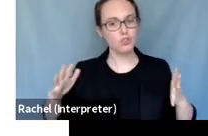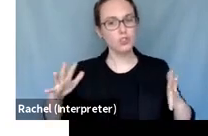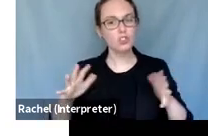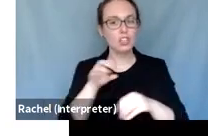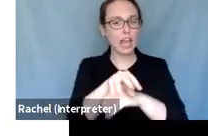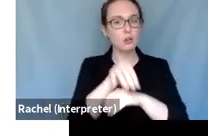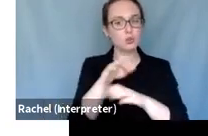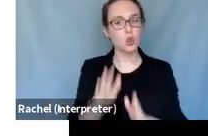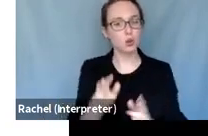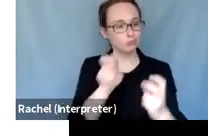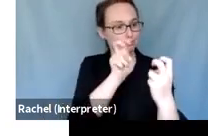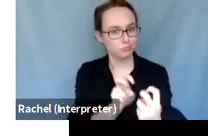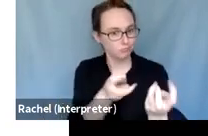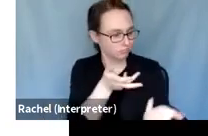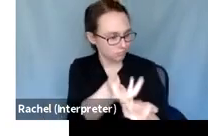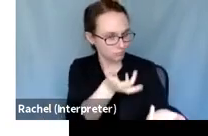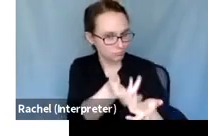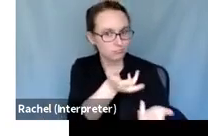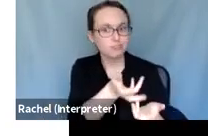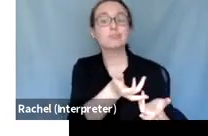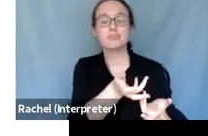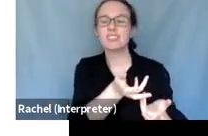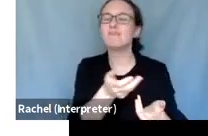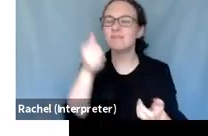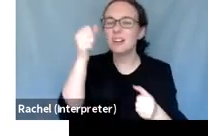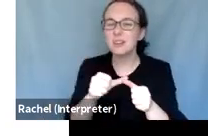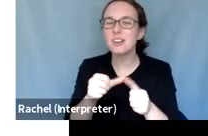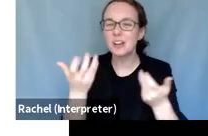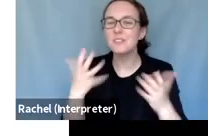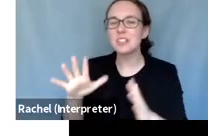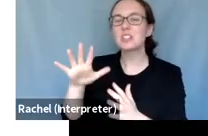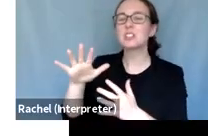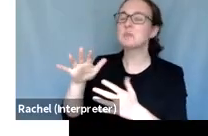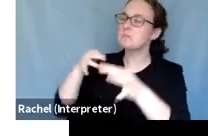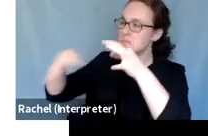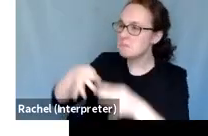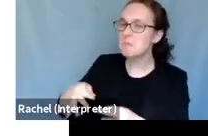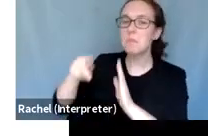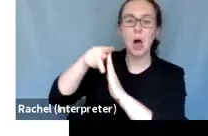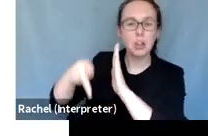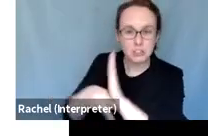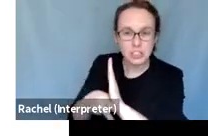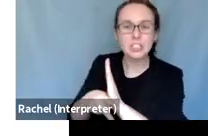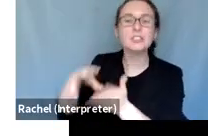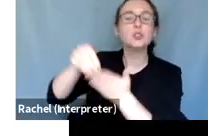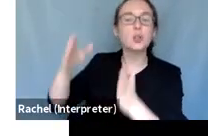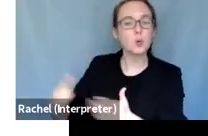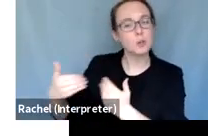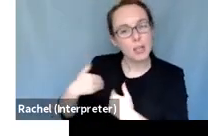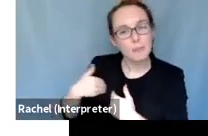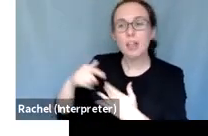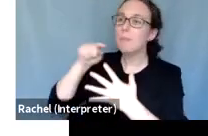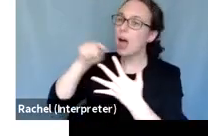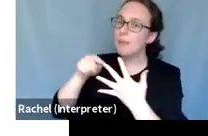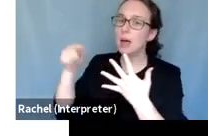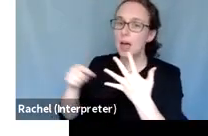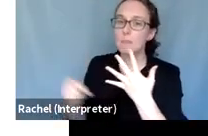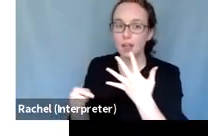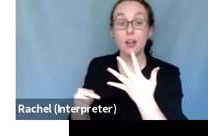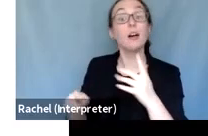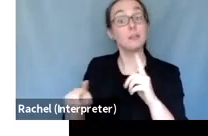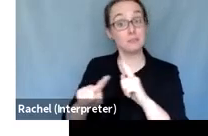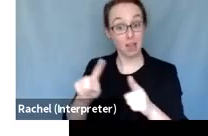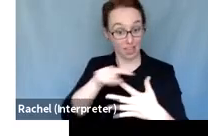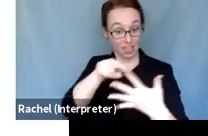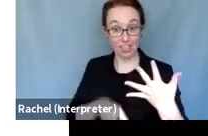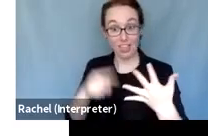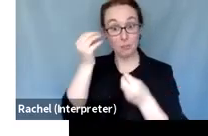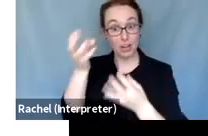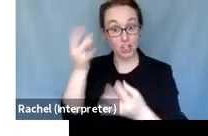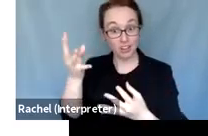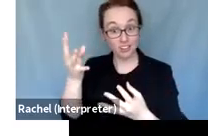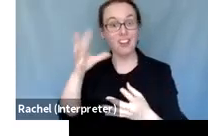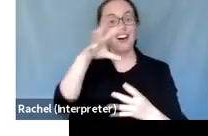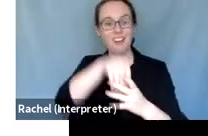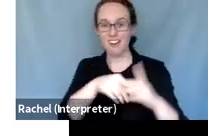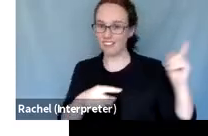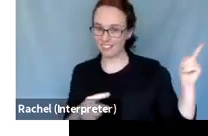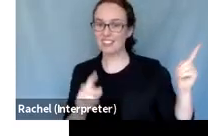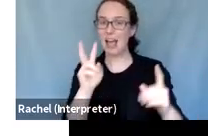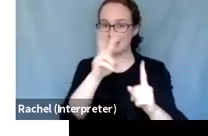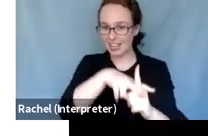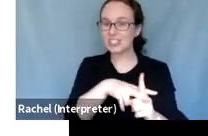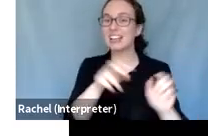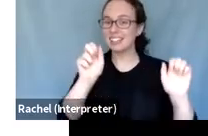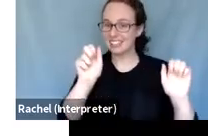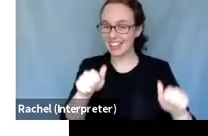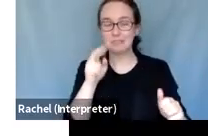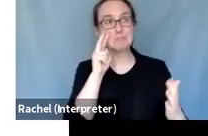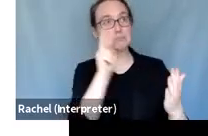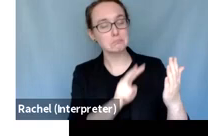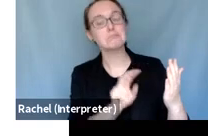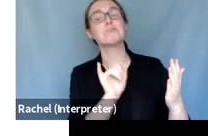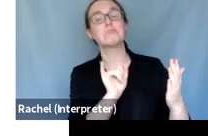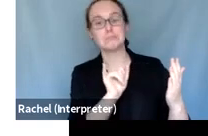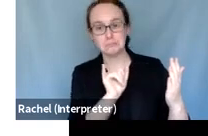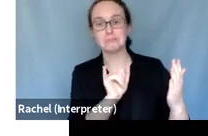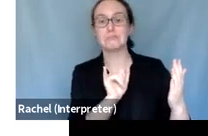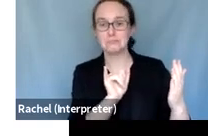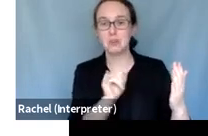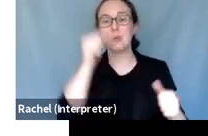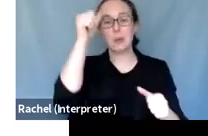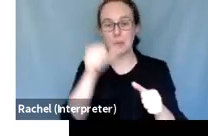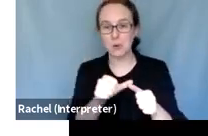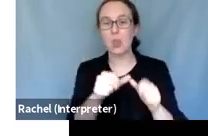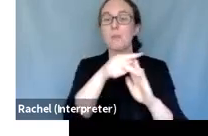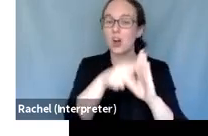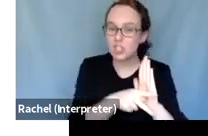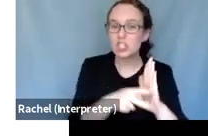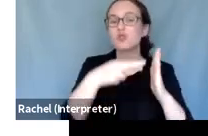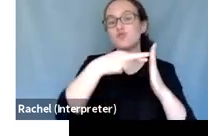Sage Talbot: And that's where we went over a lot of the policies, student responsibilities, um but all of those documents are housed in this application as well. So you can refer back to those if needed or always ask a counselor, we're happy to help go over those types of things.